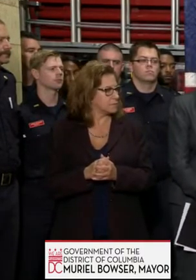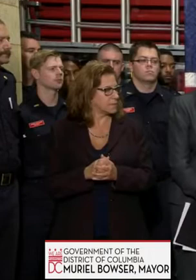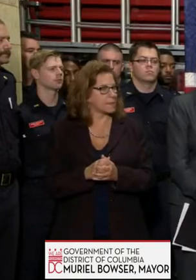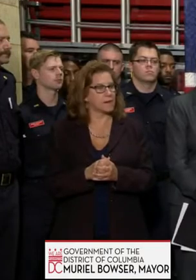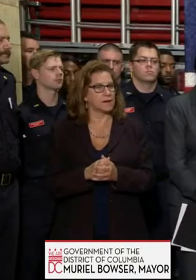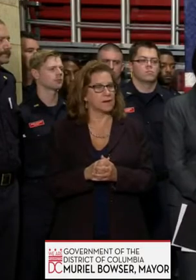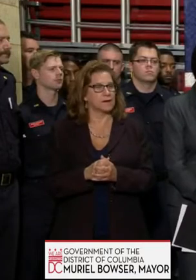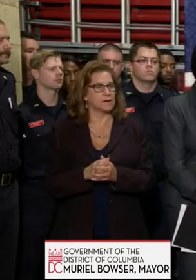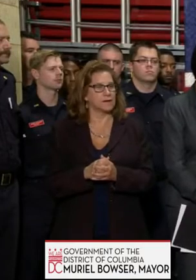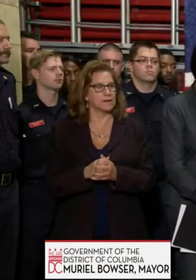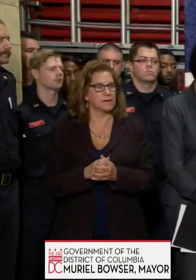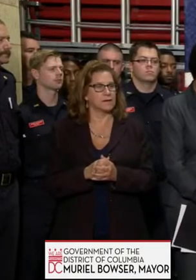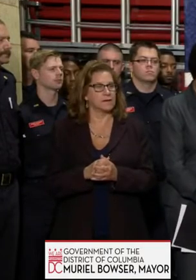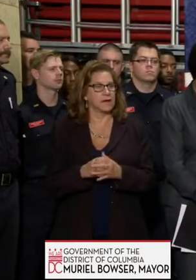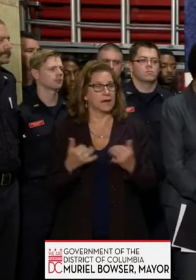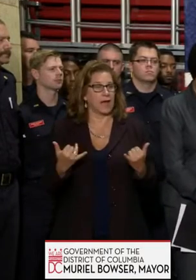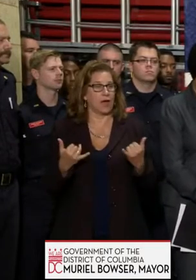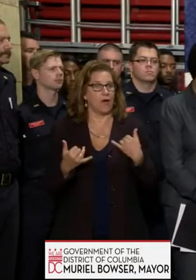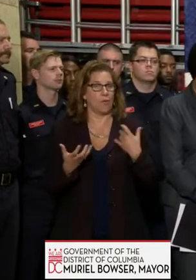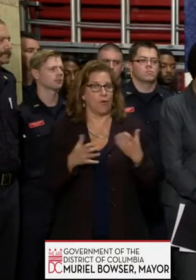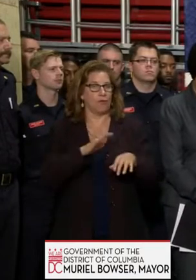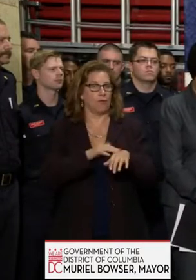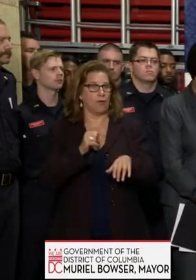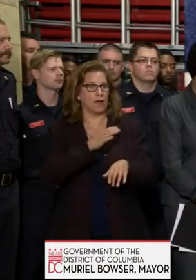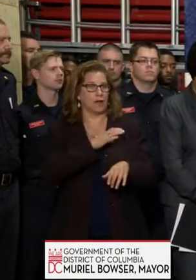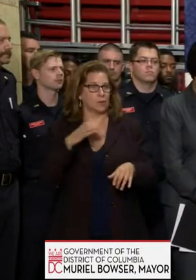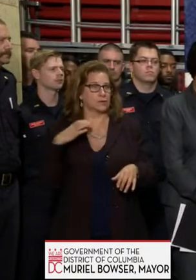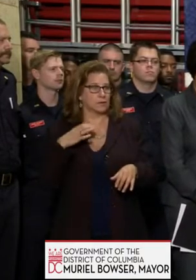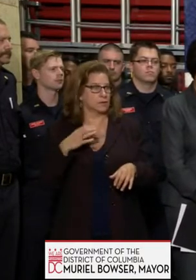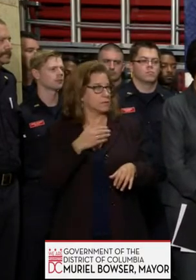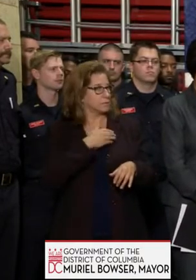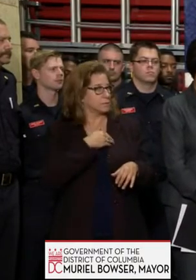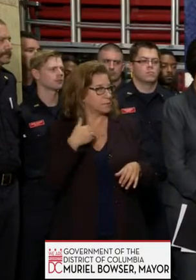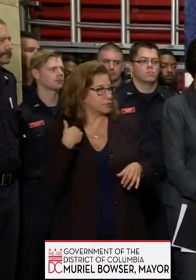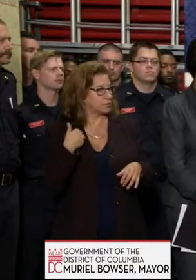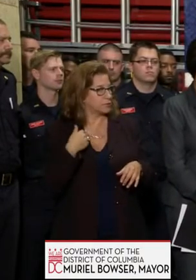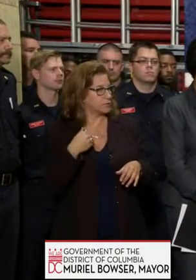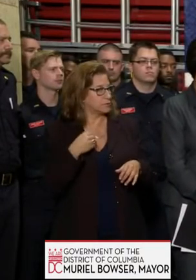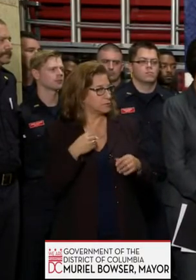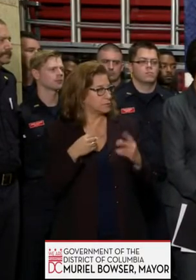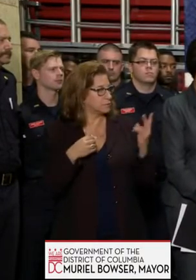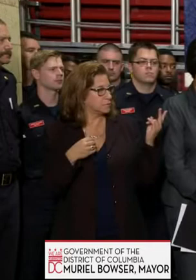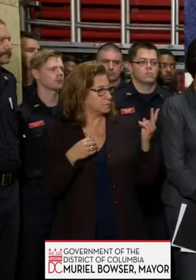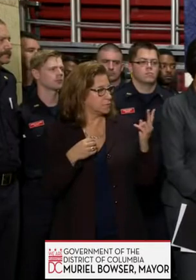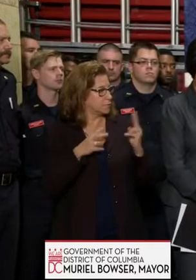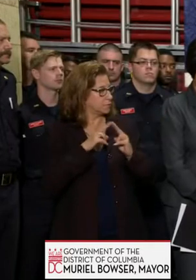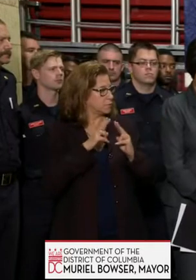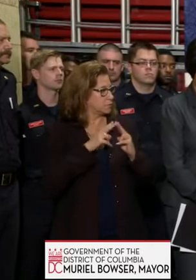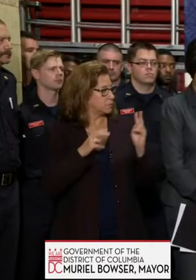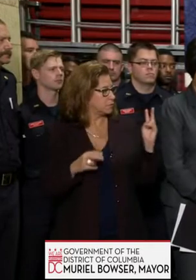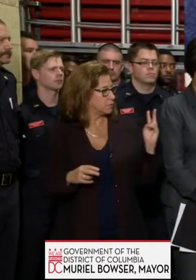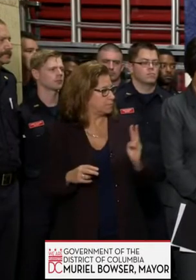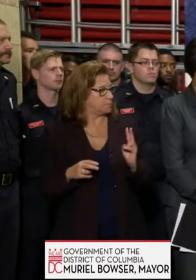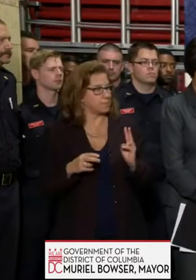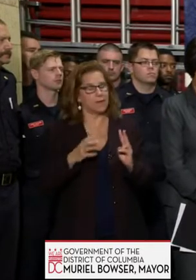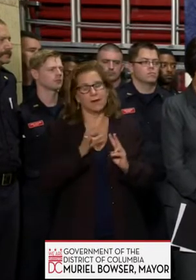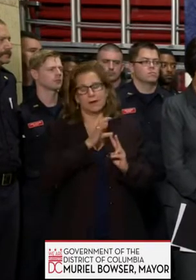COUNCIL CHAIR AND I WOULD LIKE TO CALL COUNCILMEMBER MCDUFFIE TO COME FORWARD AND THEY CAN RESPECTIVELY READ THE